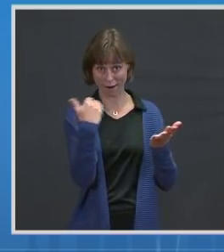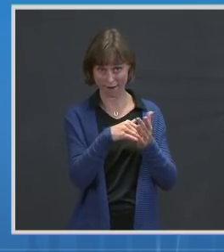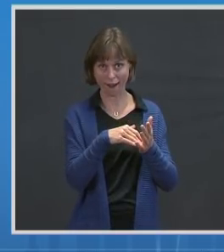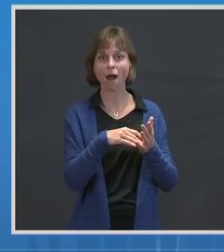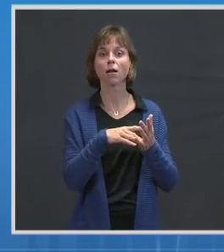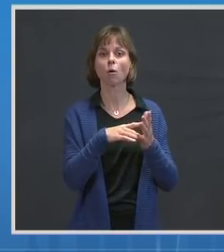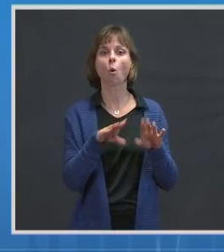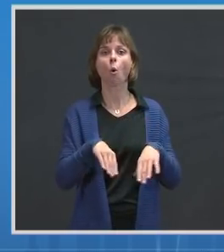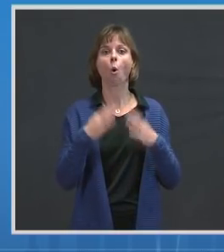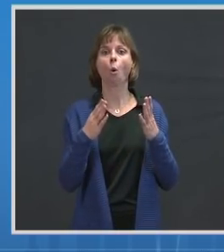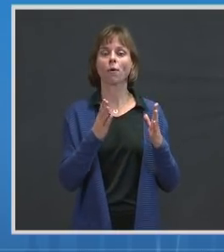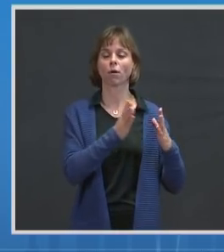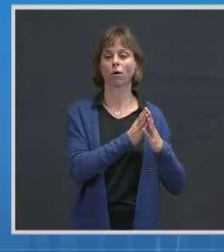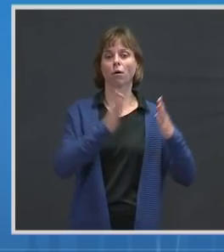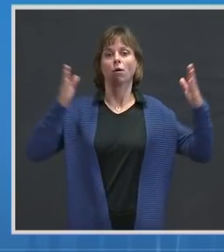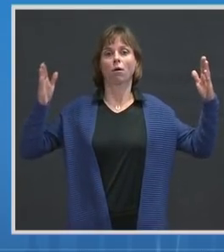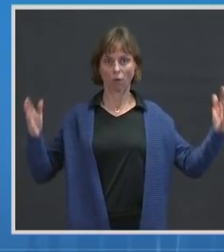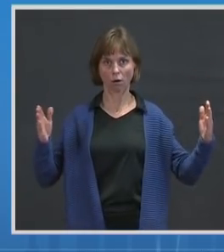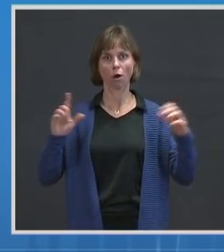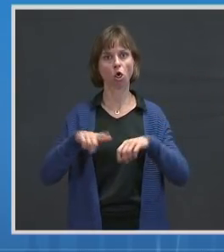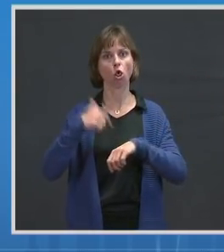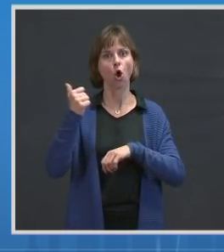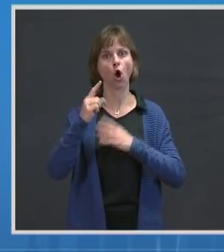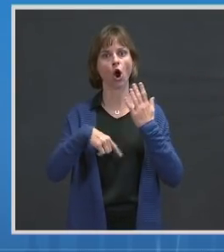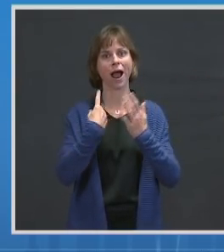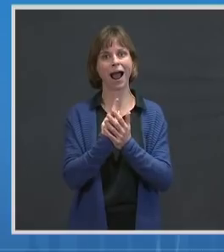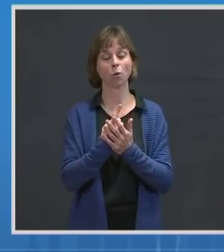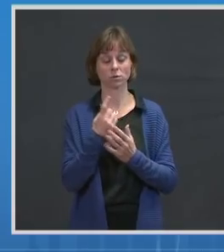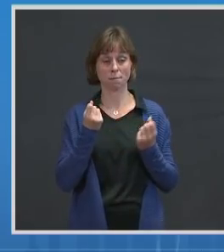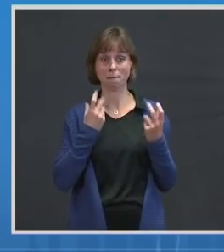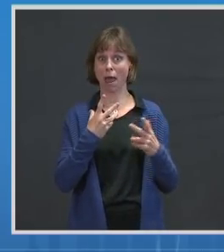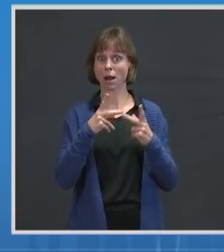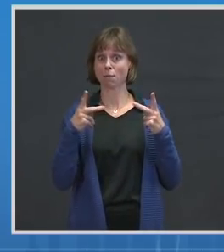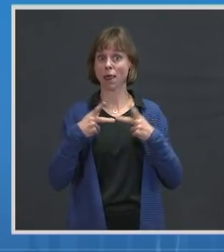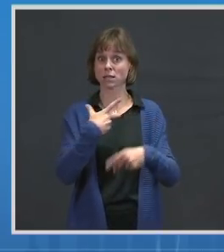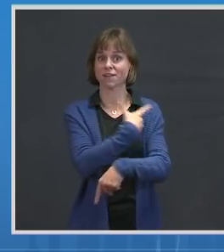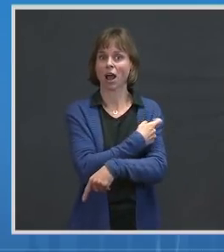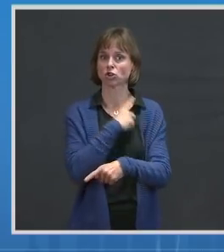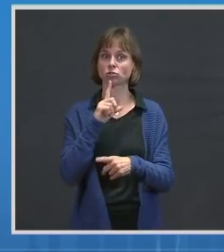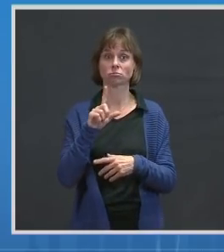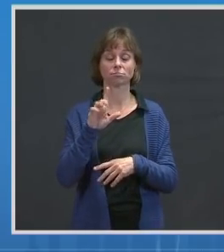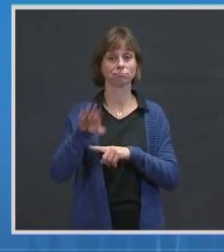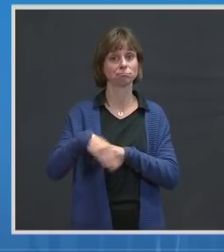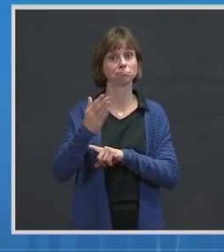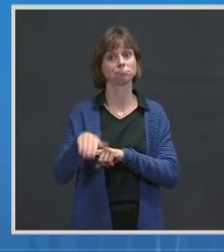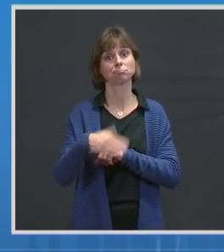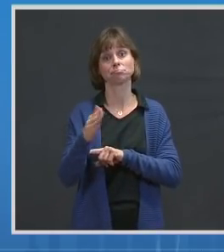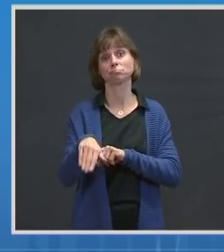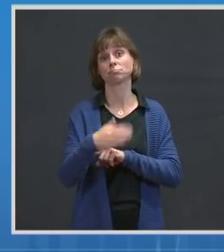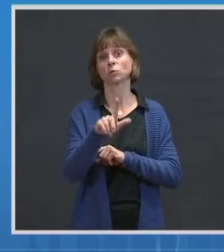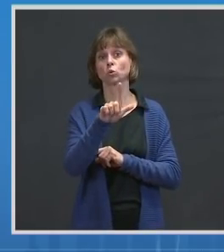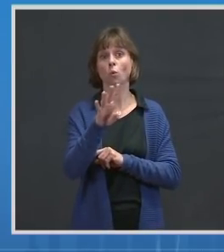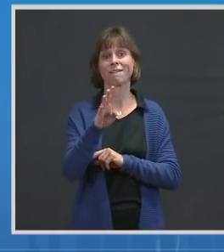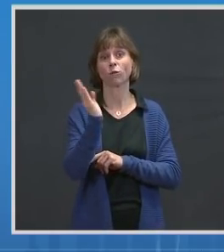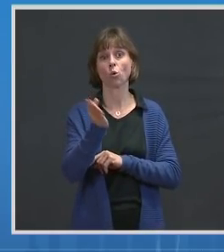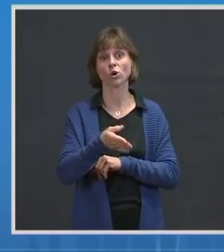You know, many vaccination sites do operate 24/7, you know, through the weekends, through the evenings.